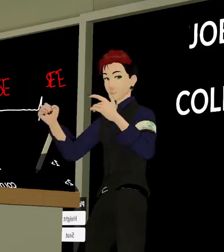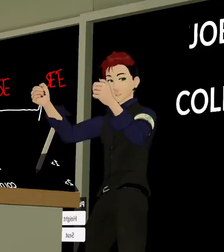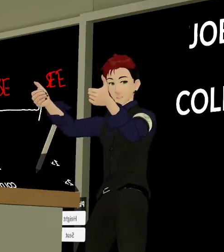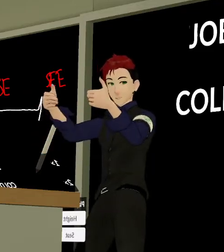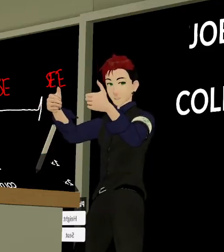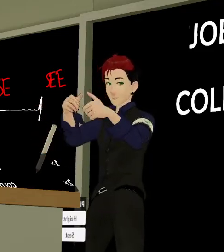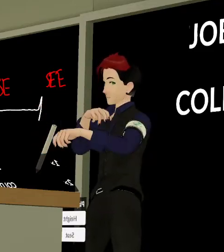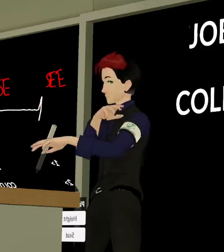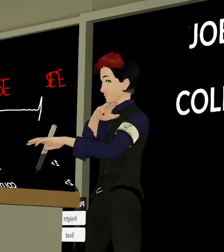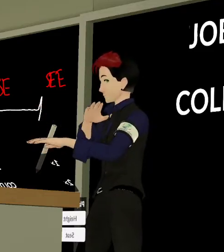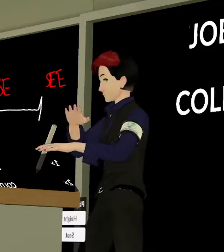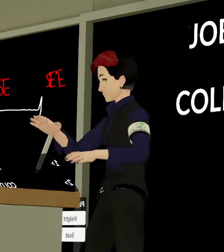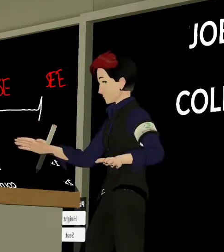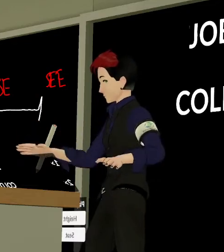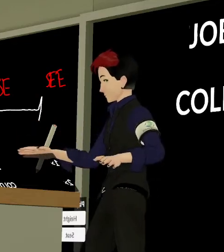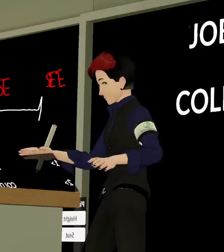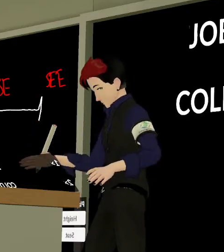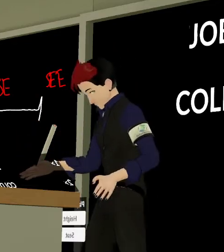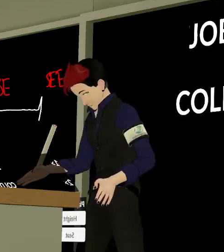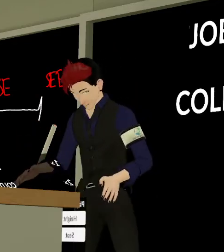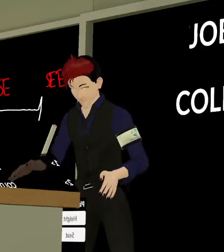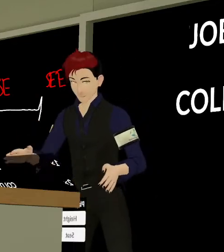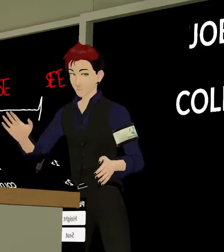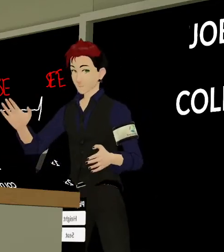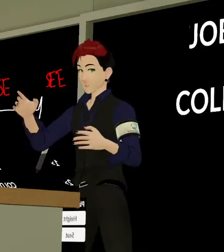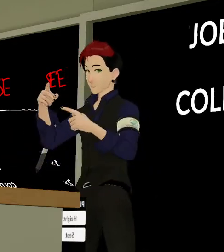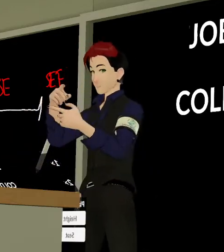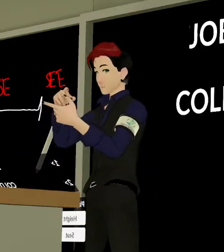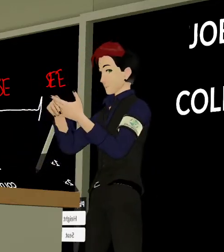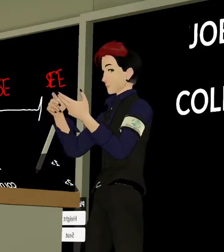teaching anyway all right so those are the things I